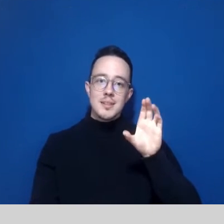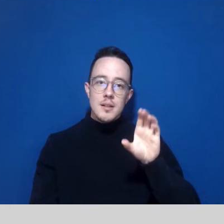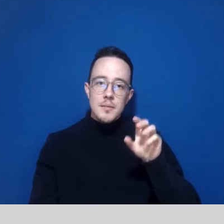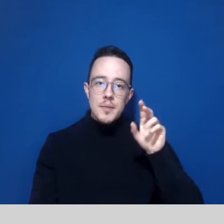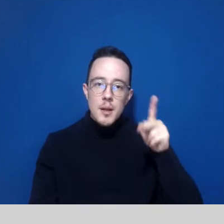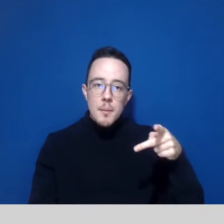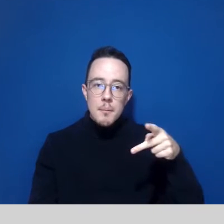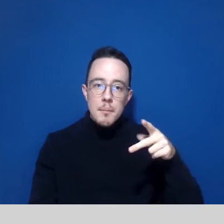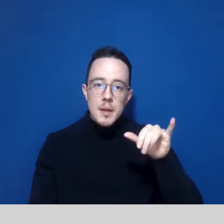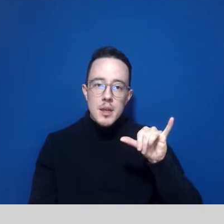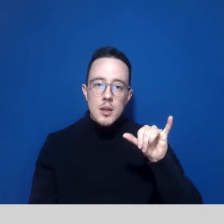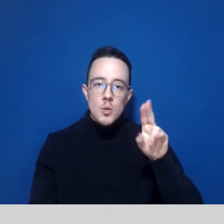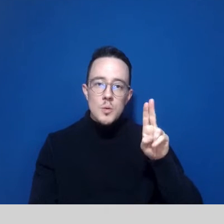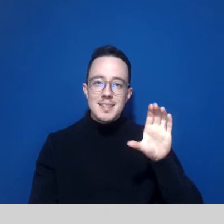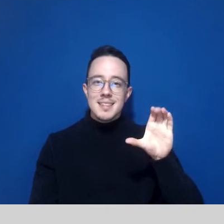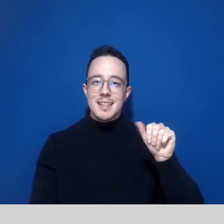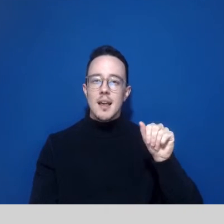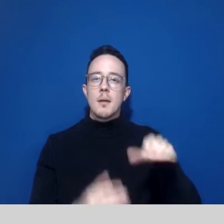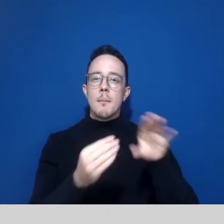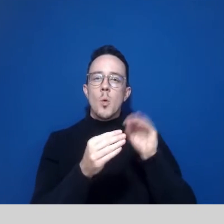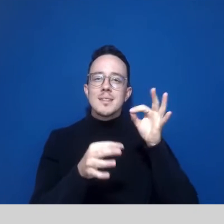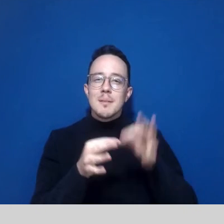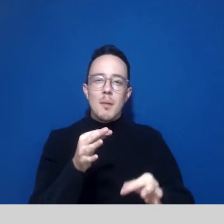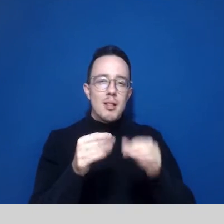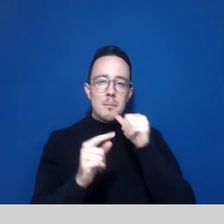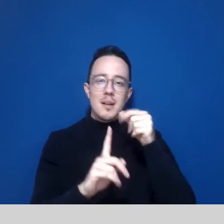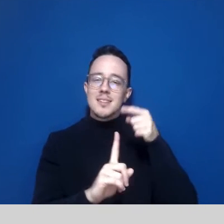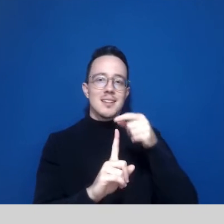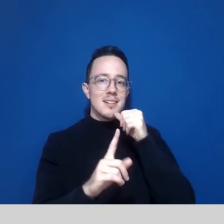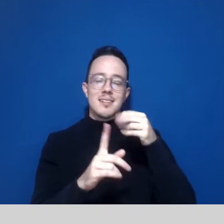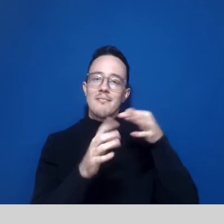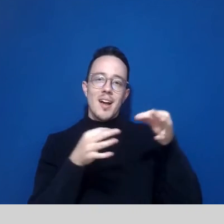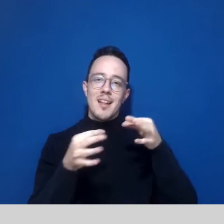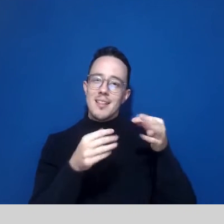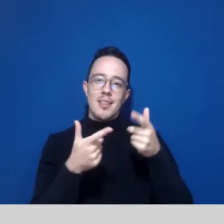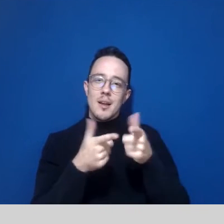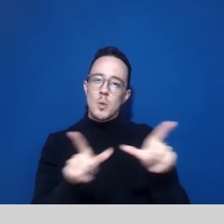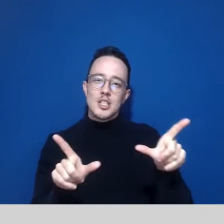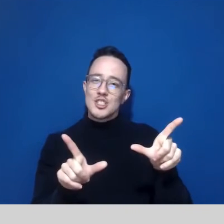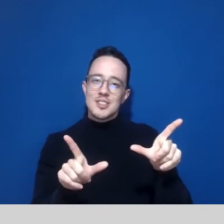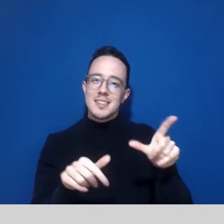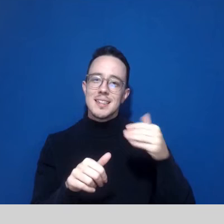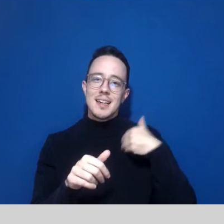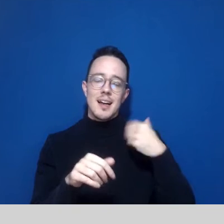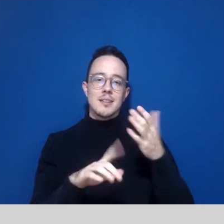or by UCA, which is simpler, but it doesn't define the language.